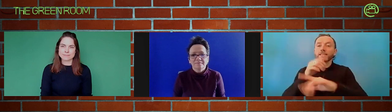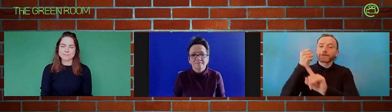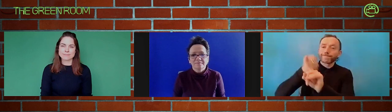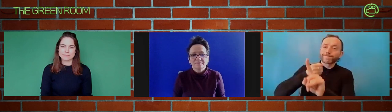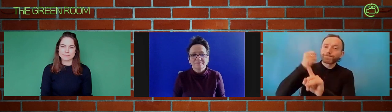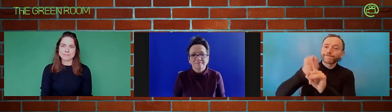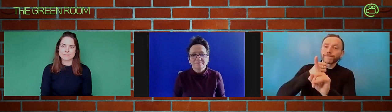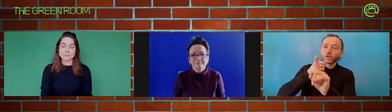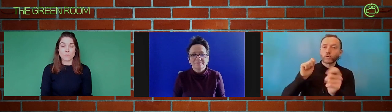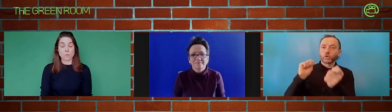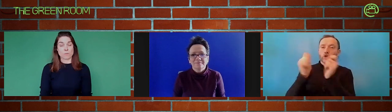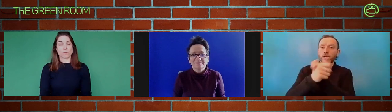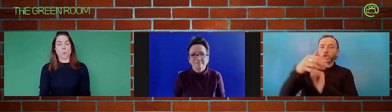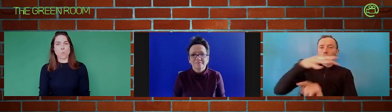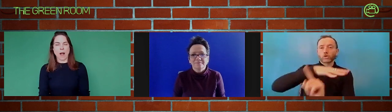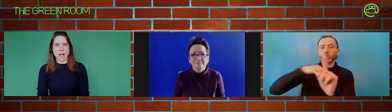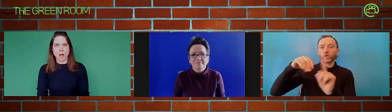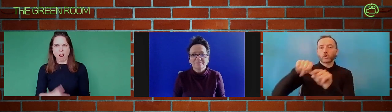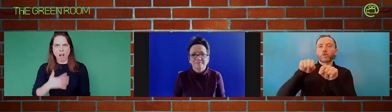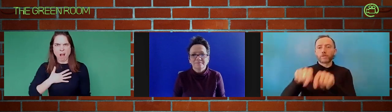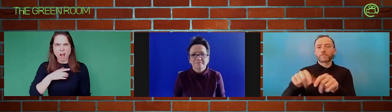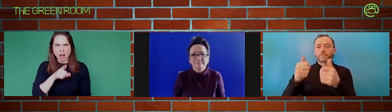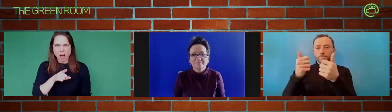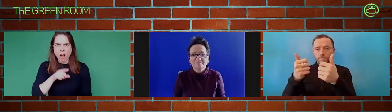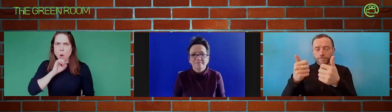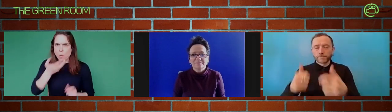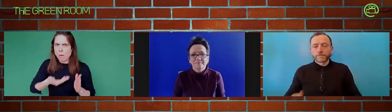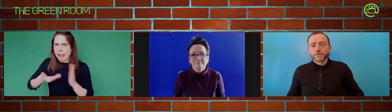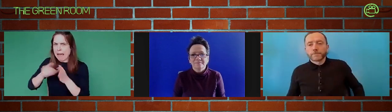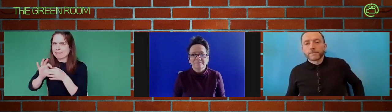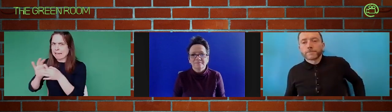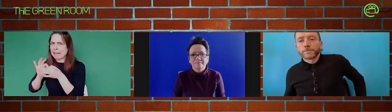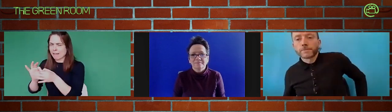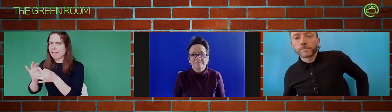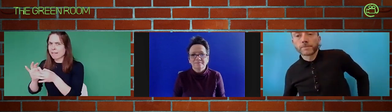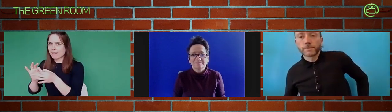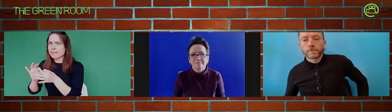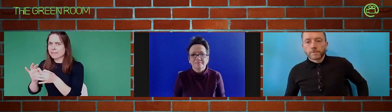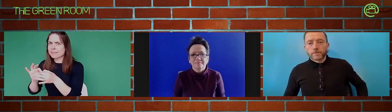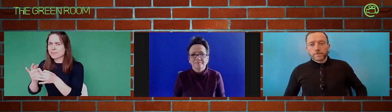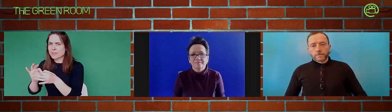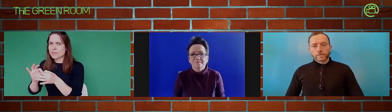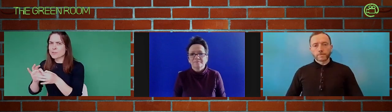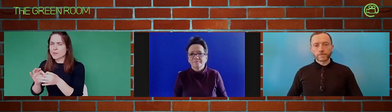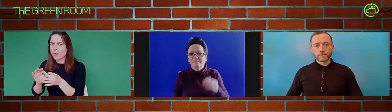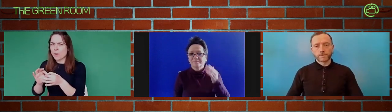That sounds amazing we'll add a link to that to our to our website and